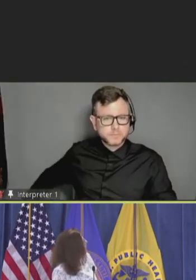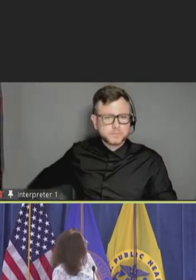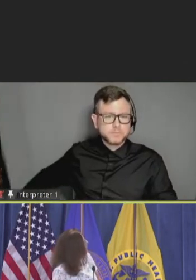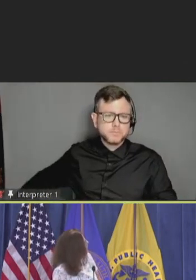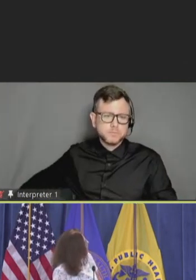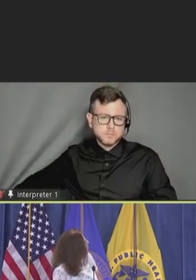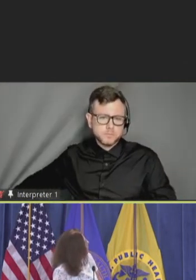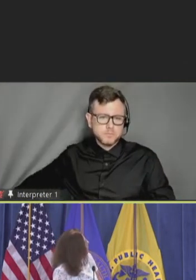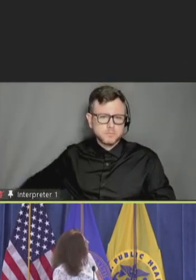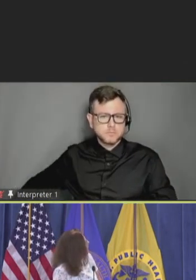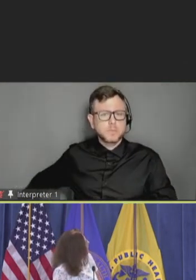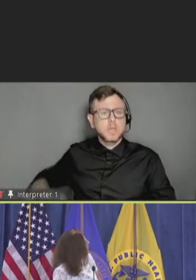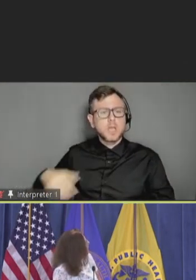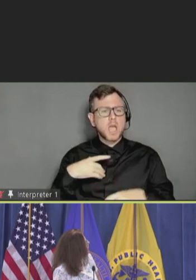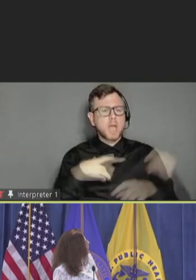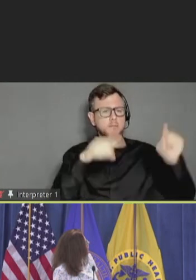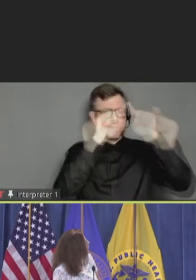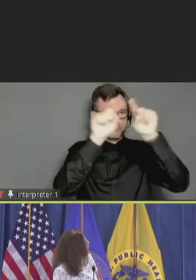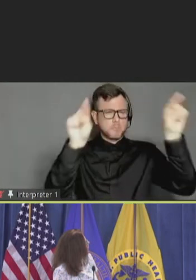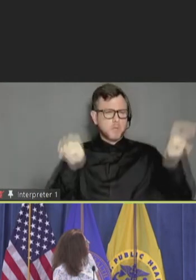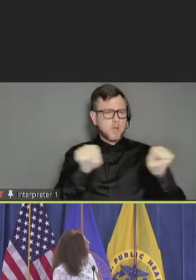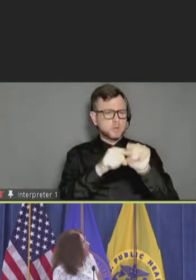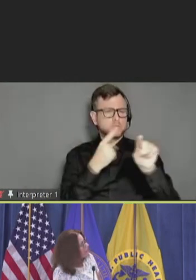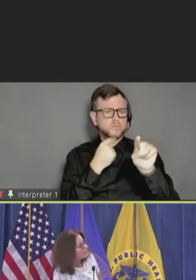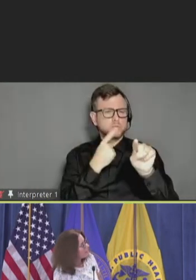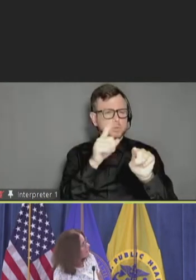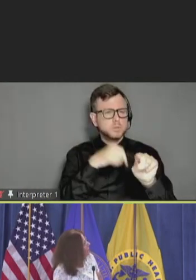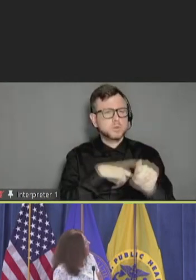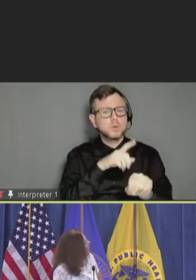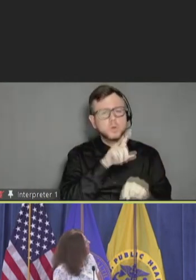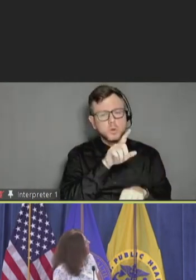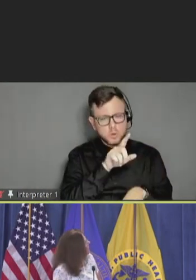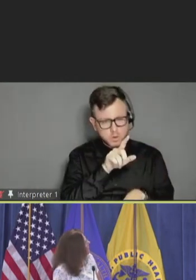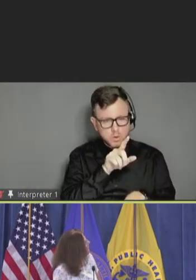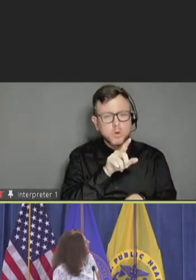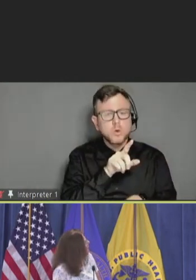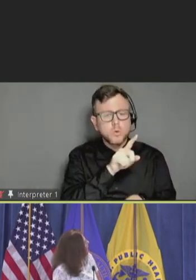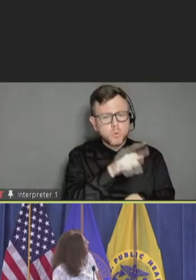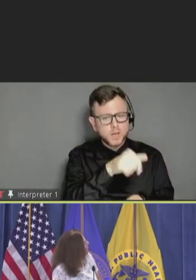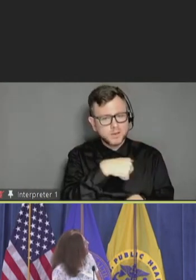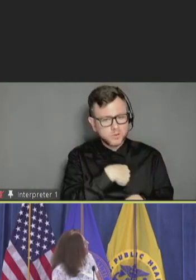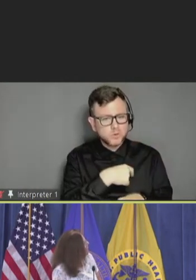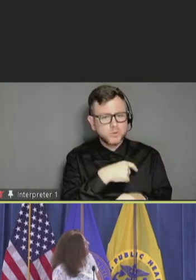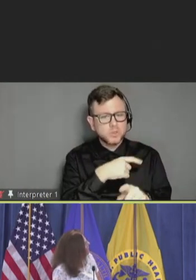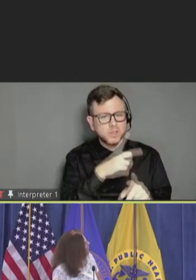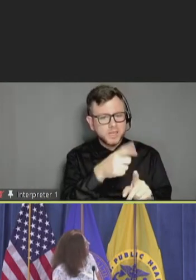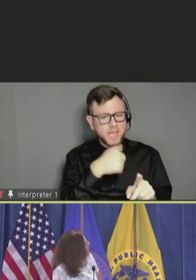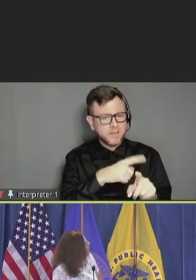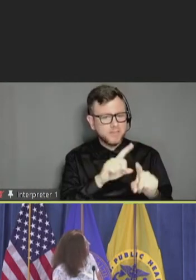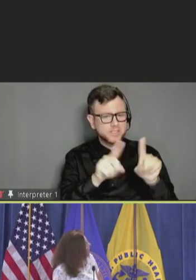The upper rows up here show the 1-to-21-day risk interval outcomes for the -- up to -- for